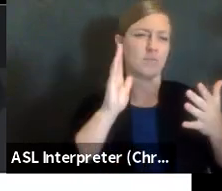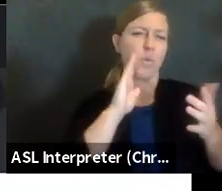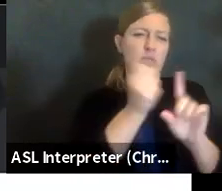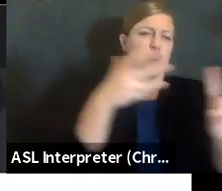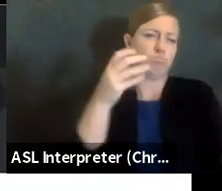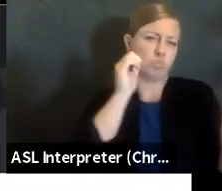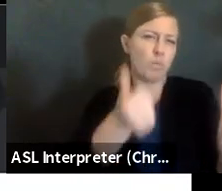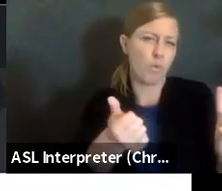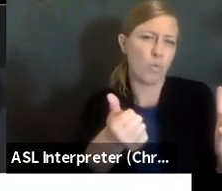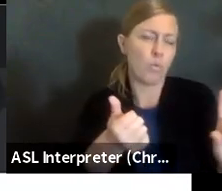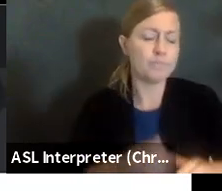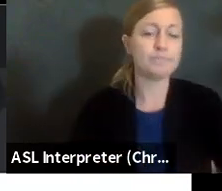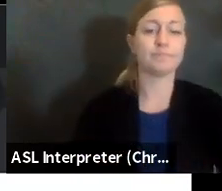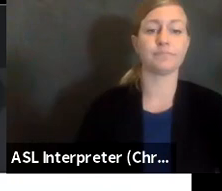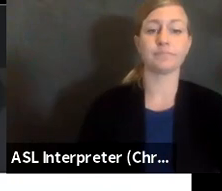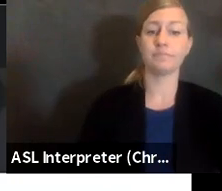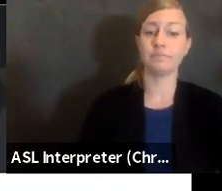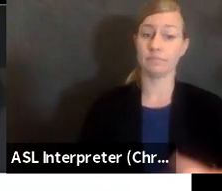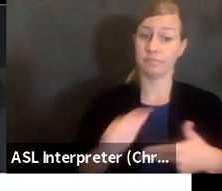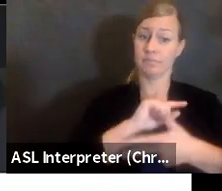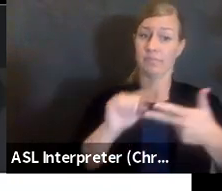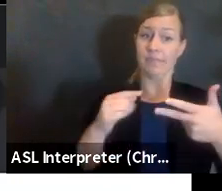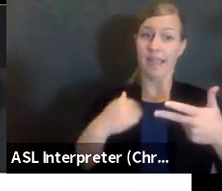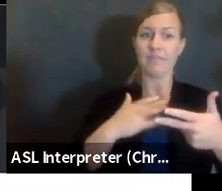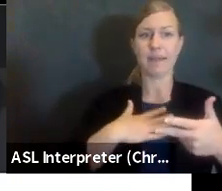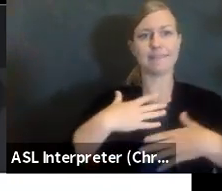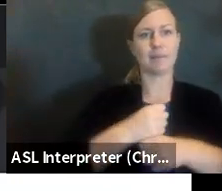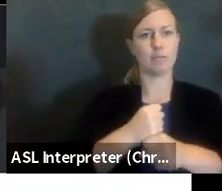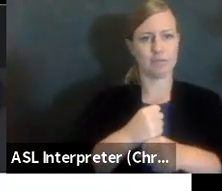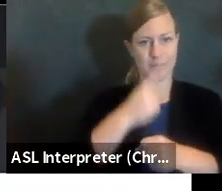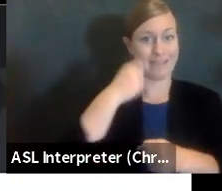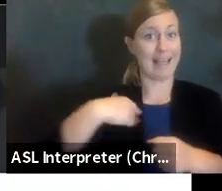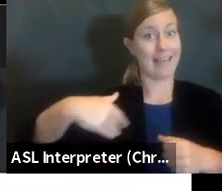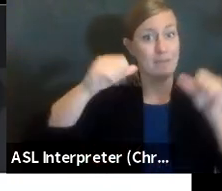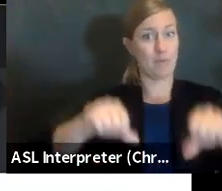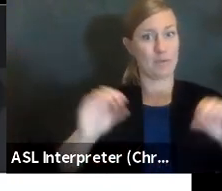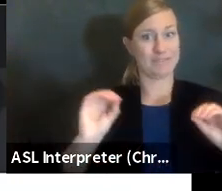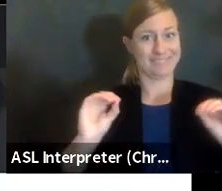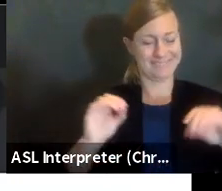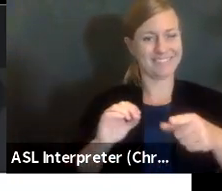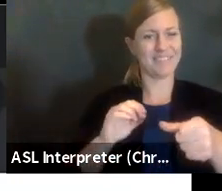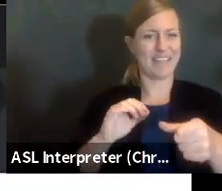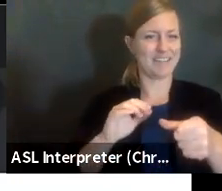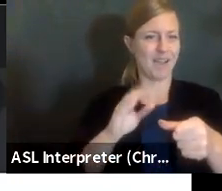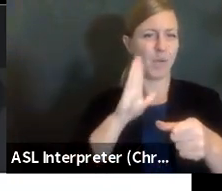ESD 112 - Katherine Livick: It gives me a little summary of what I can do here since I haven't posted anything so that'll still be her for us when we come back to it.